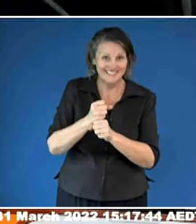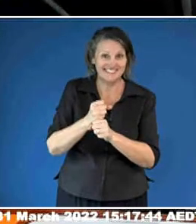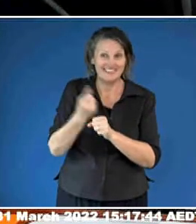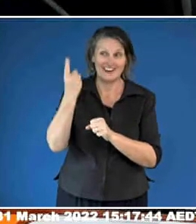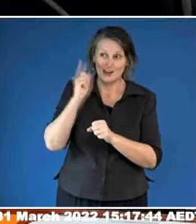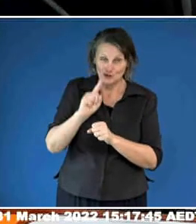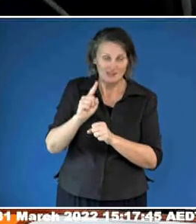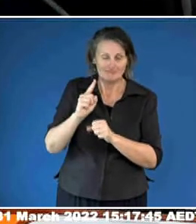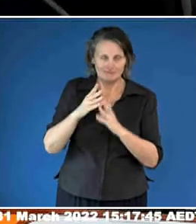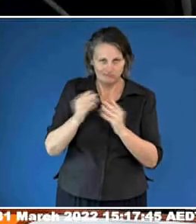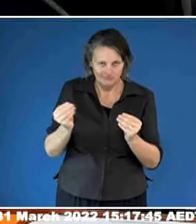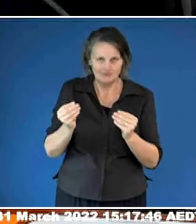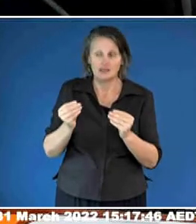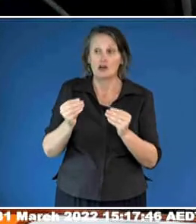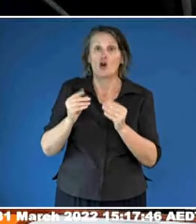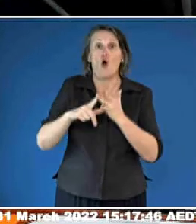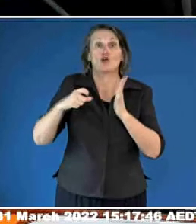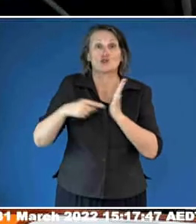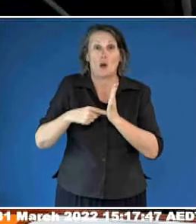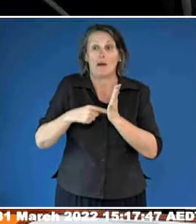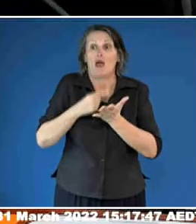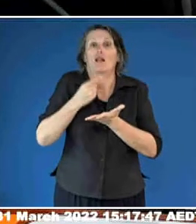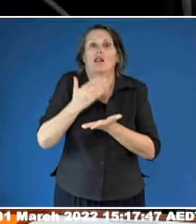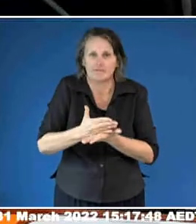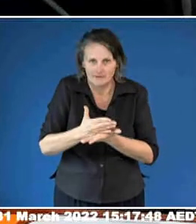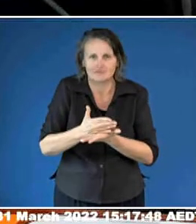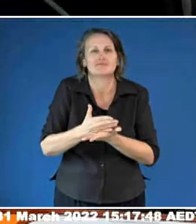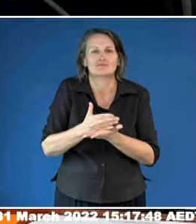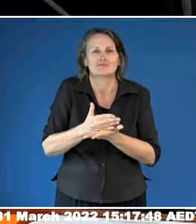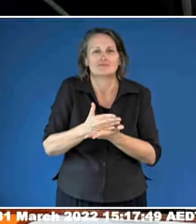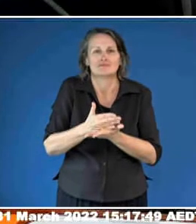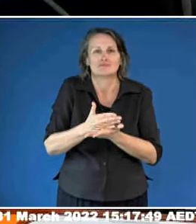We are indebted to WWDA's advice and consultations with us along the way,